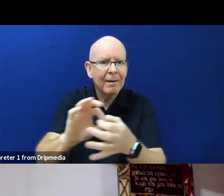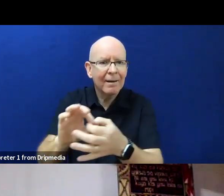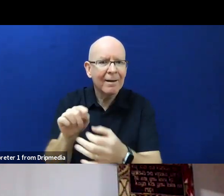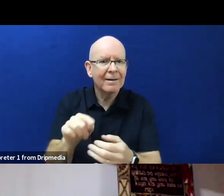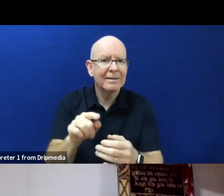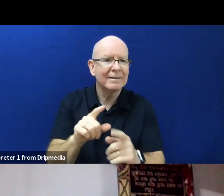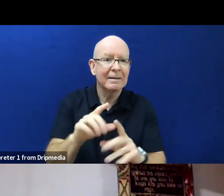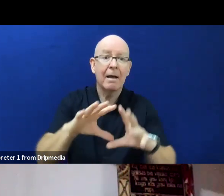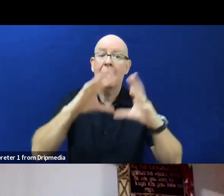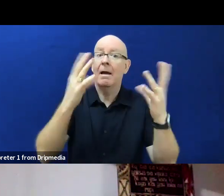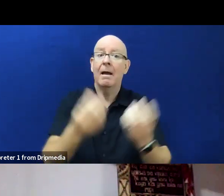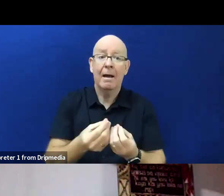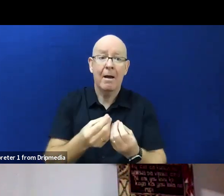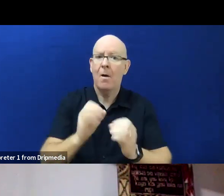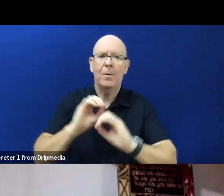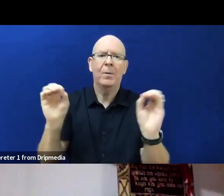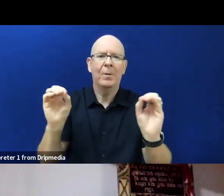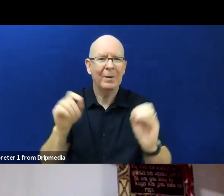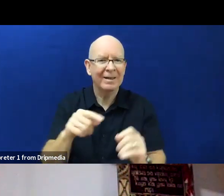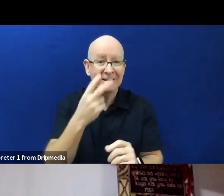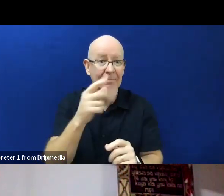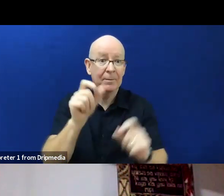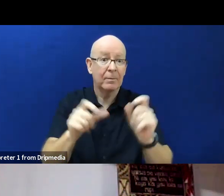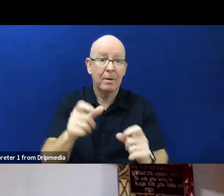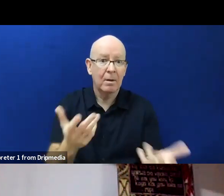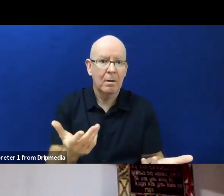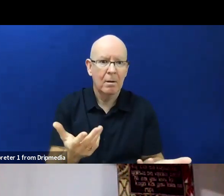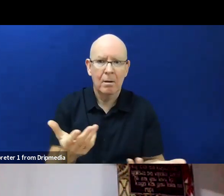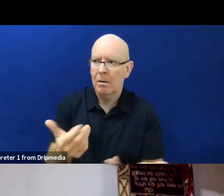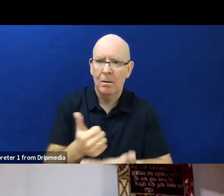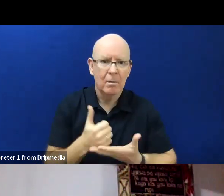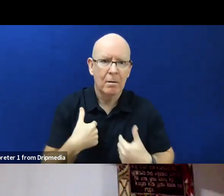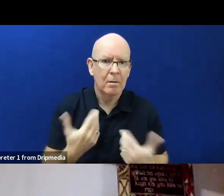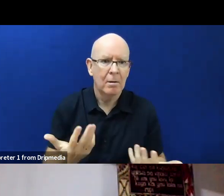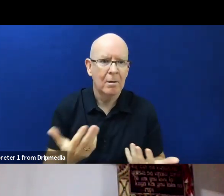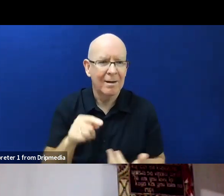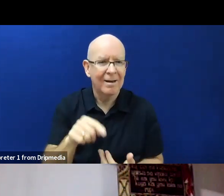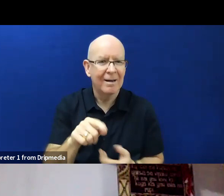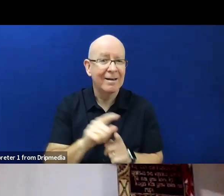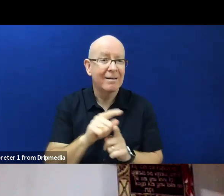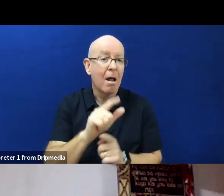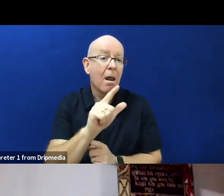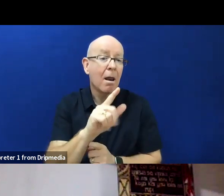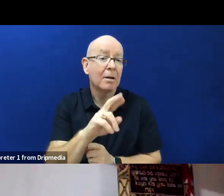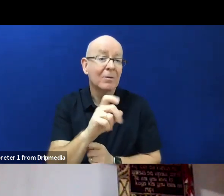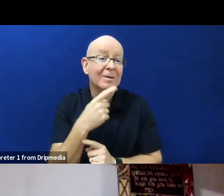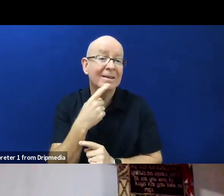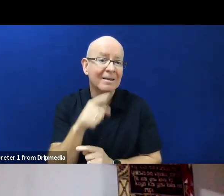Thank you. Great, thanks so much Alex, apologies that we've gone a bit over time. We do have a